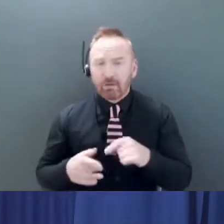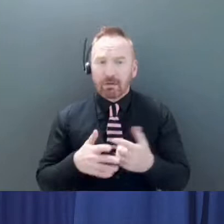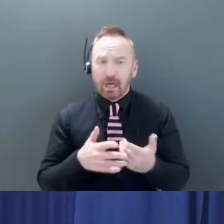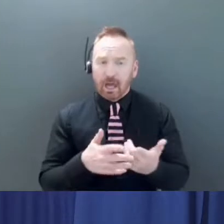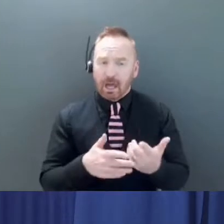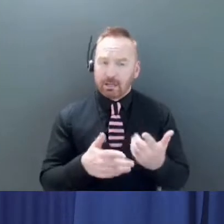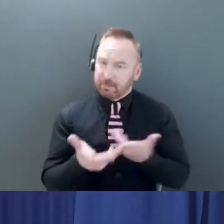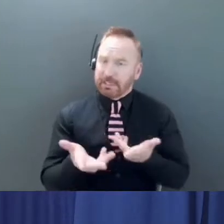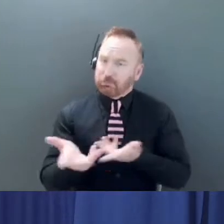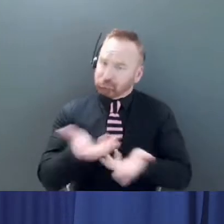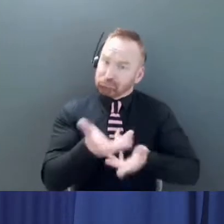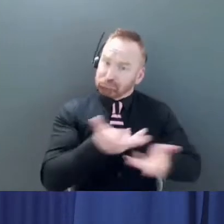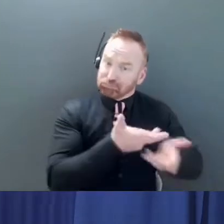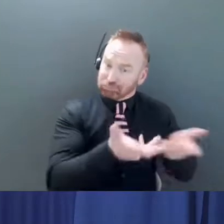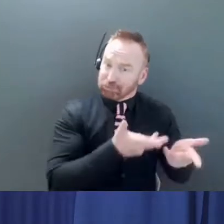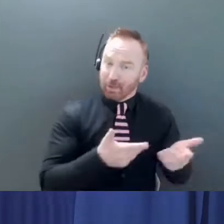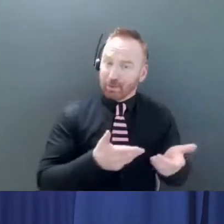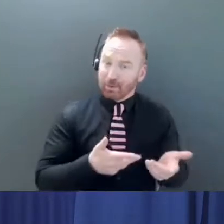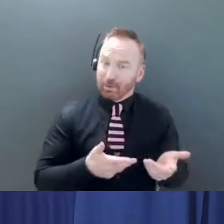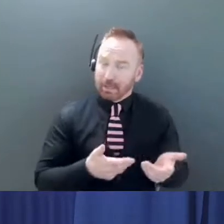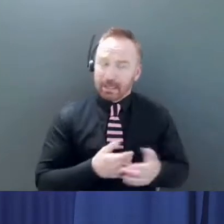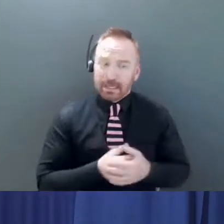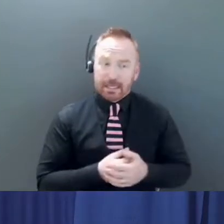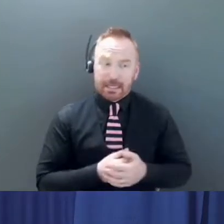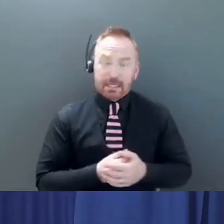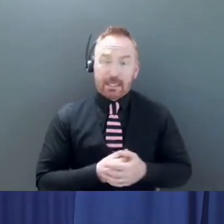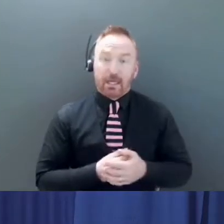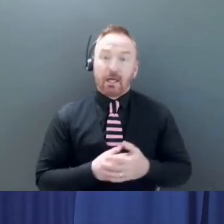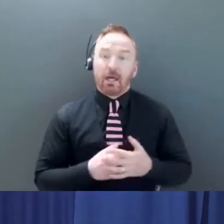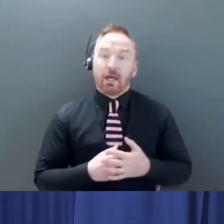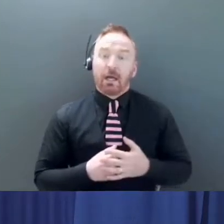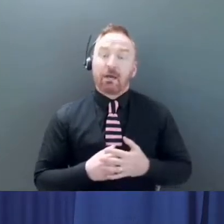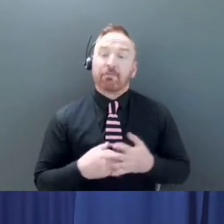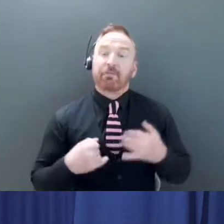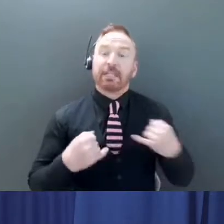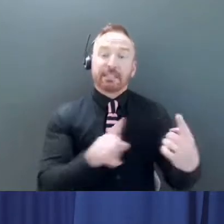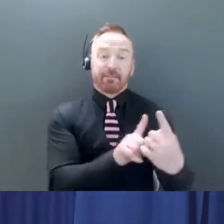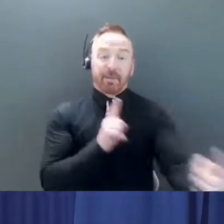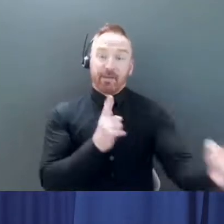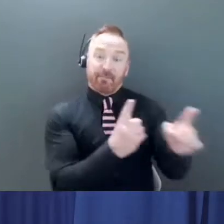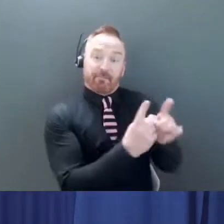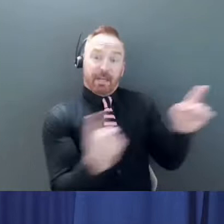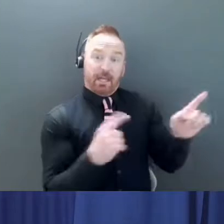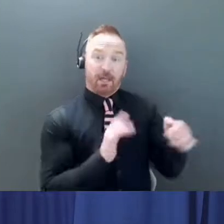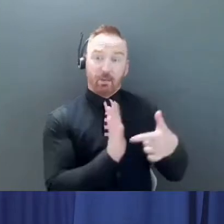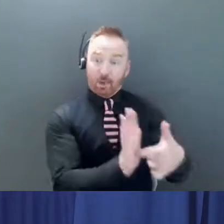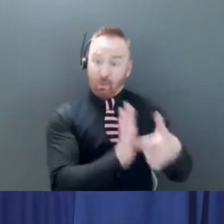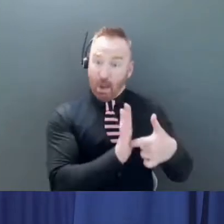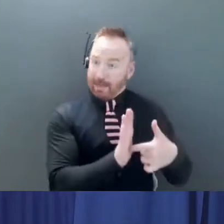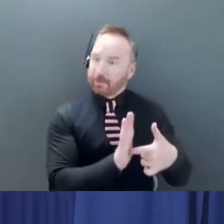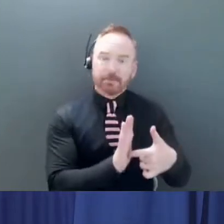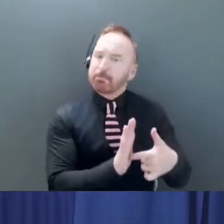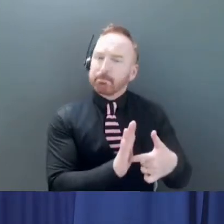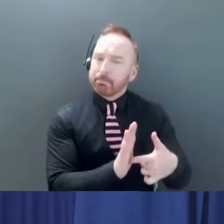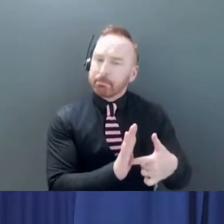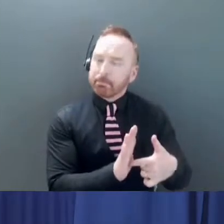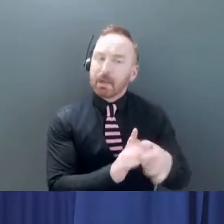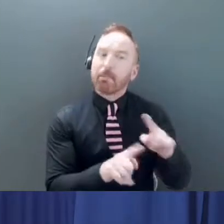Physical distancing will no longer be required but it will be required in crowded places